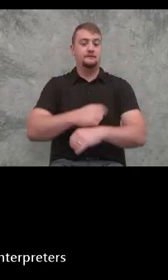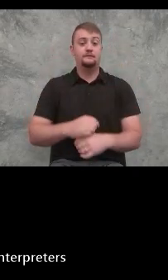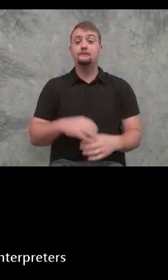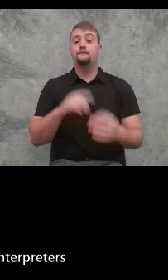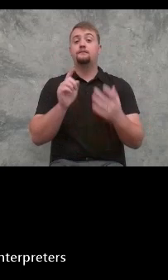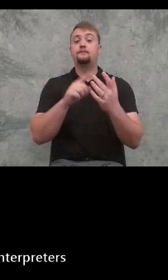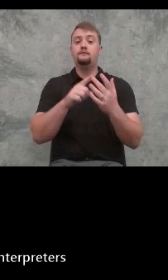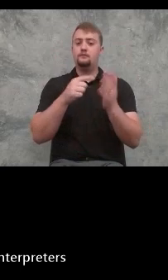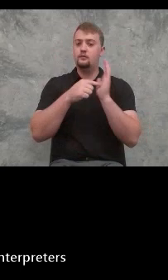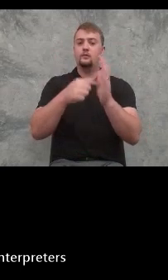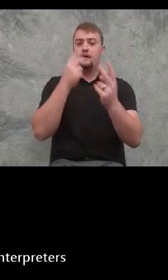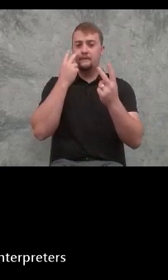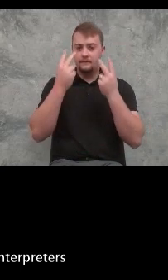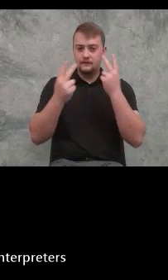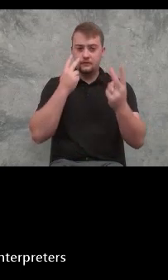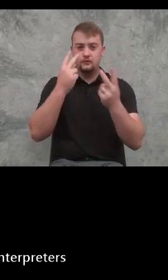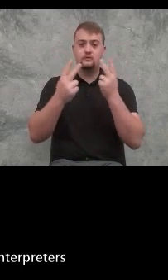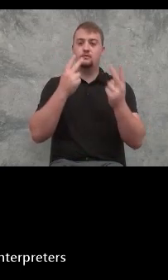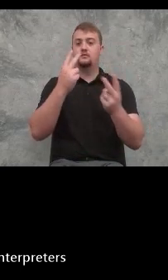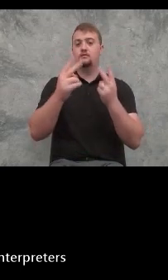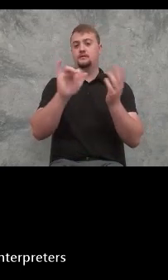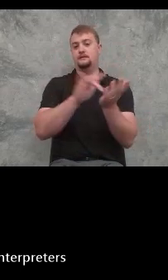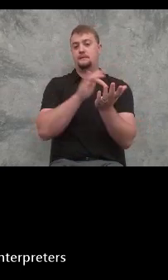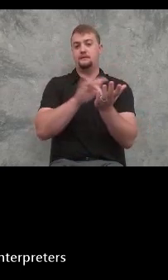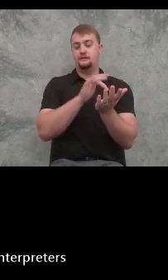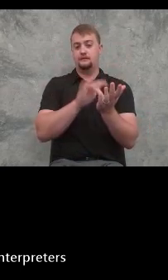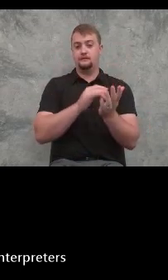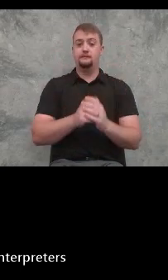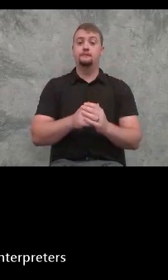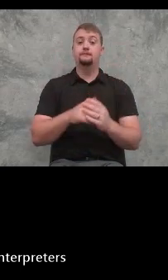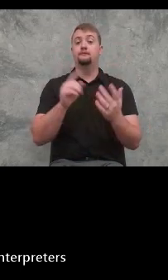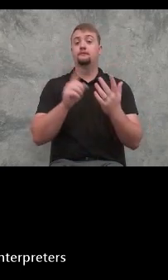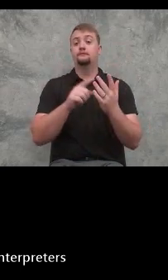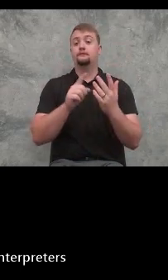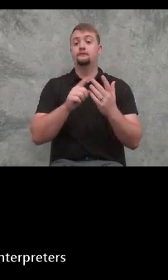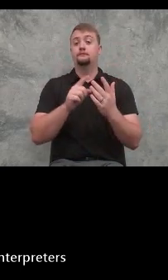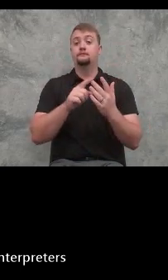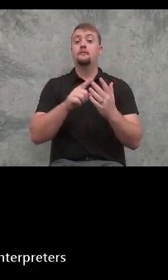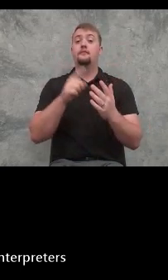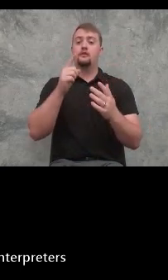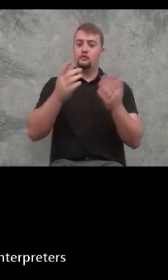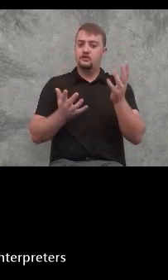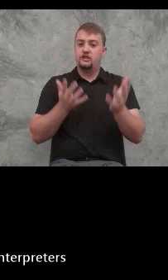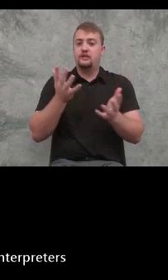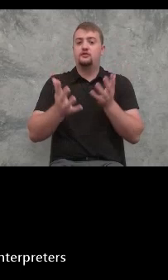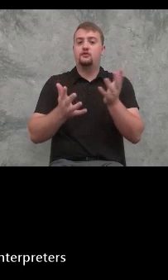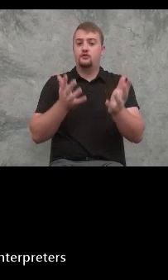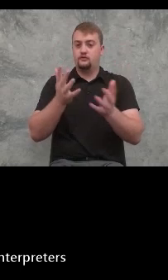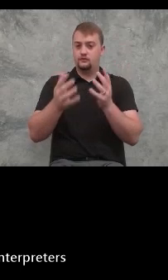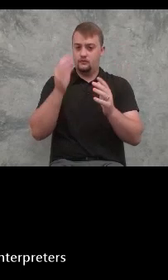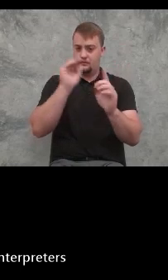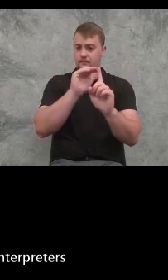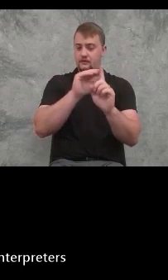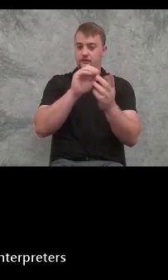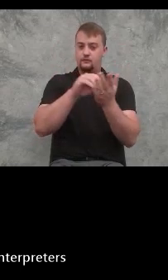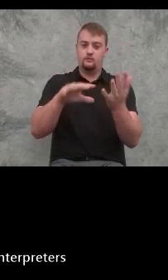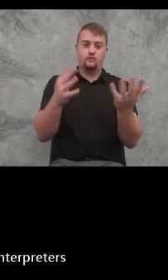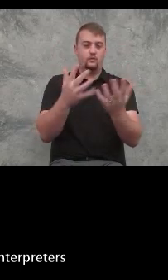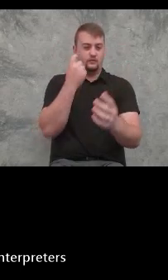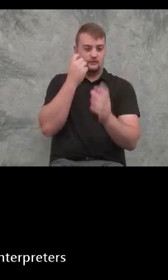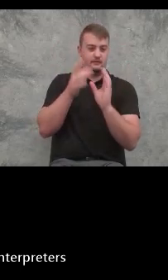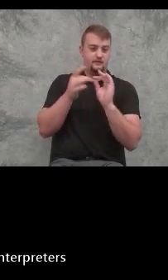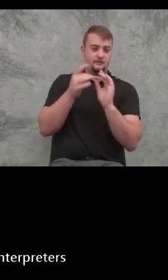visuals on the tablet, using a gesture as a prompt to remind the students what was said yesterday,